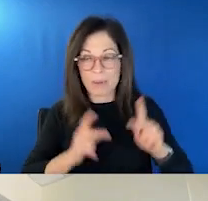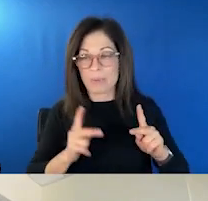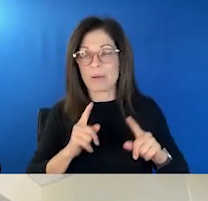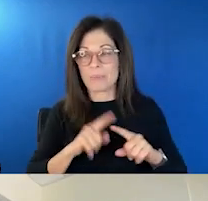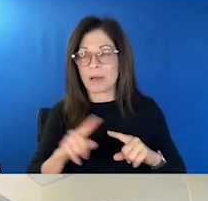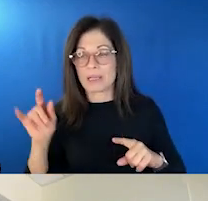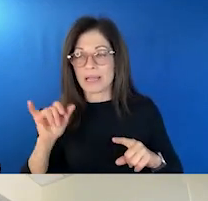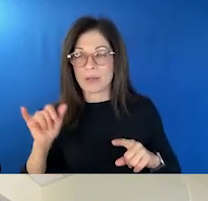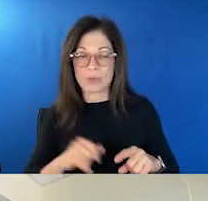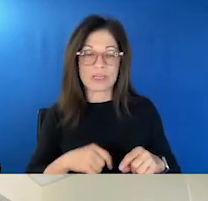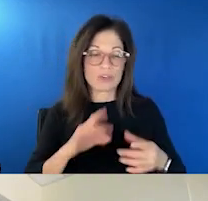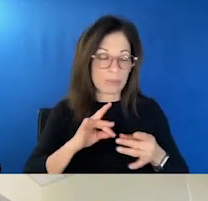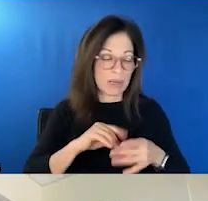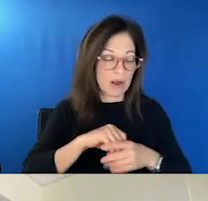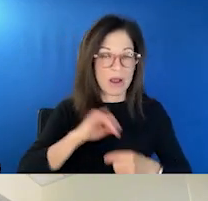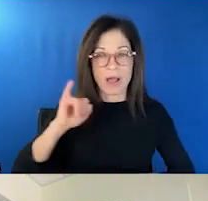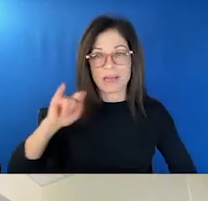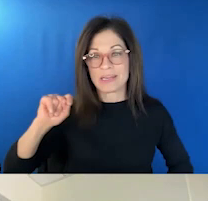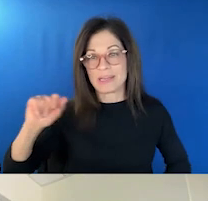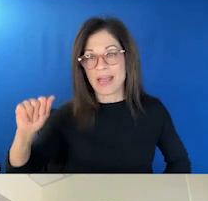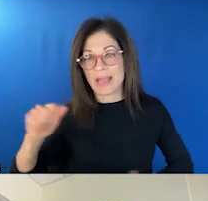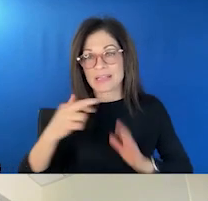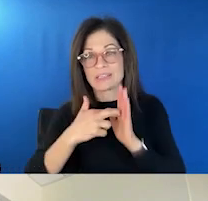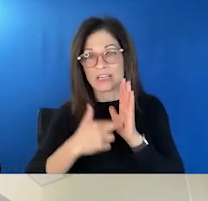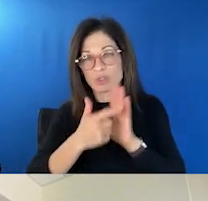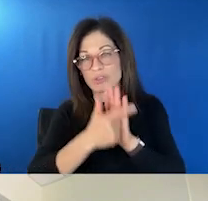STATUTE IN WASHINGTON, BUT TRULY, THERE ARE CIRCUMSTANCES WHERE